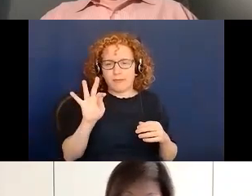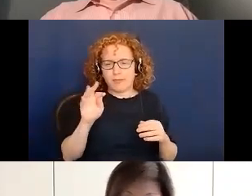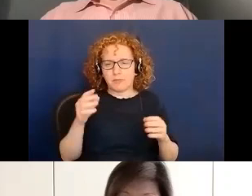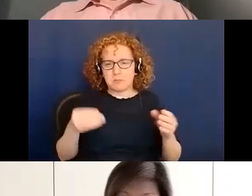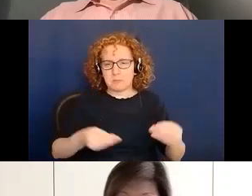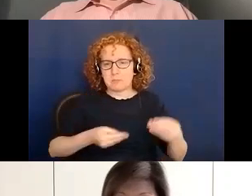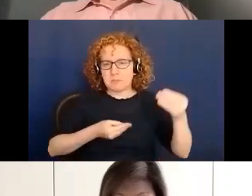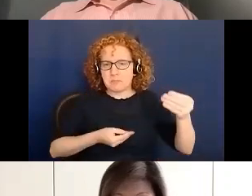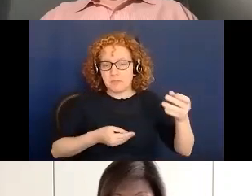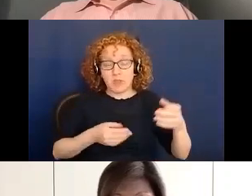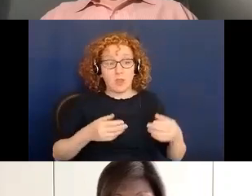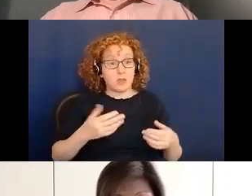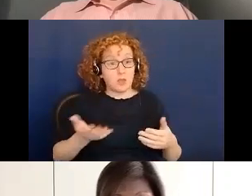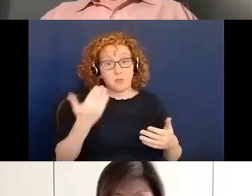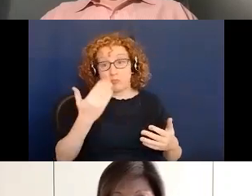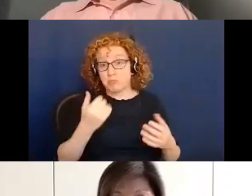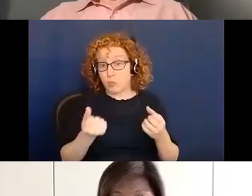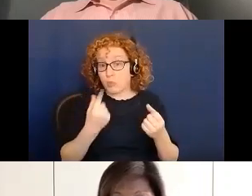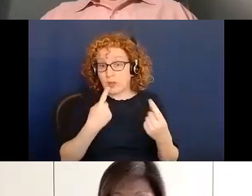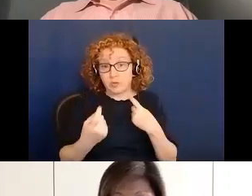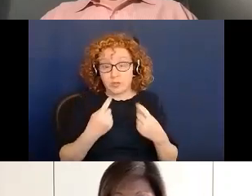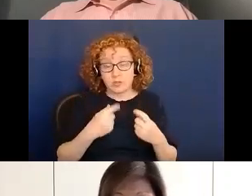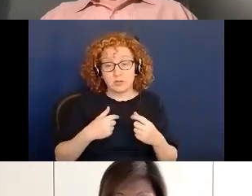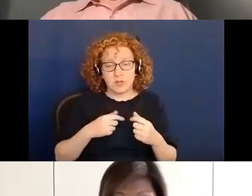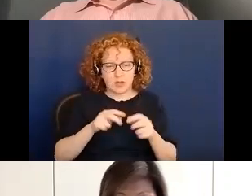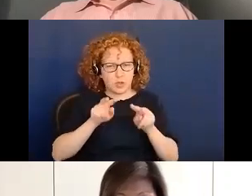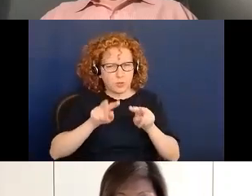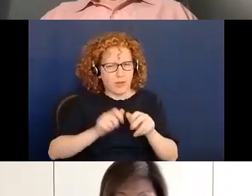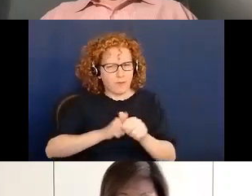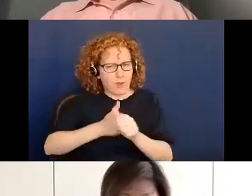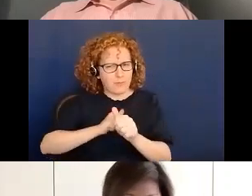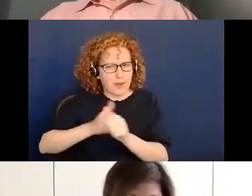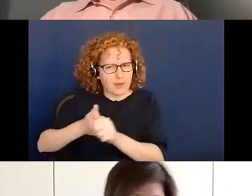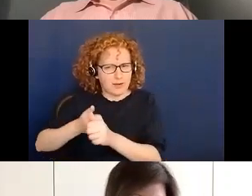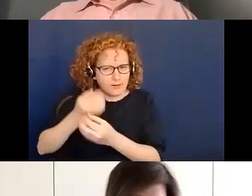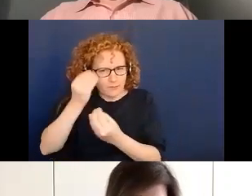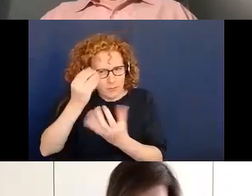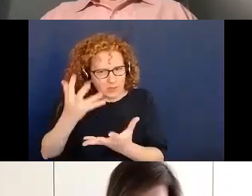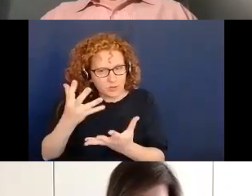lookout for updated information we'll be sharing your great questions with the panelists as well